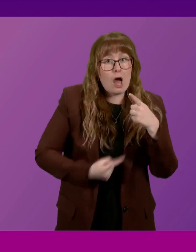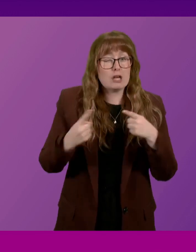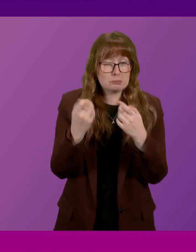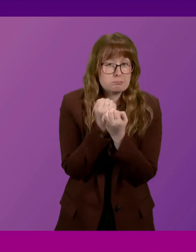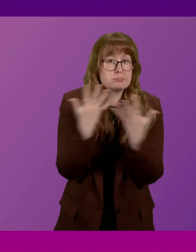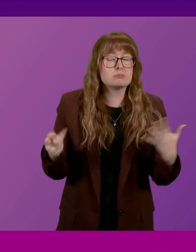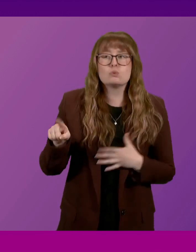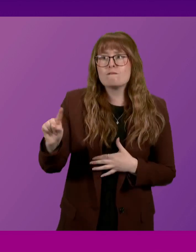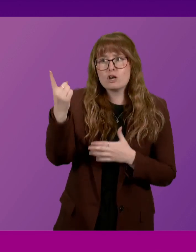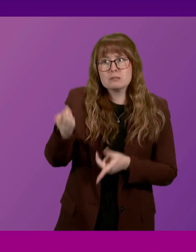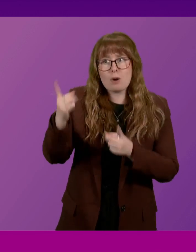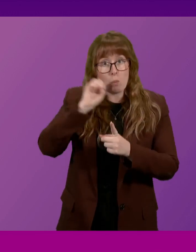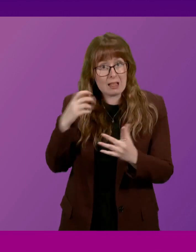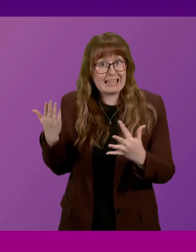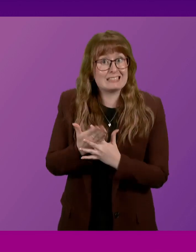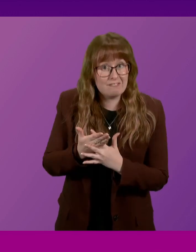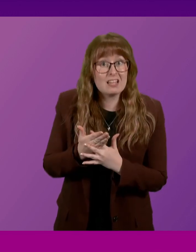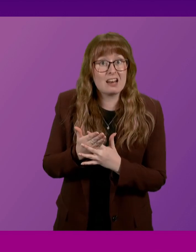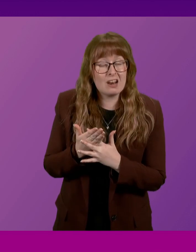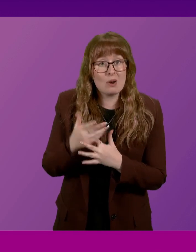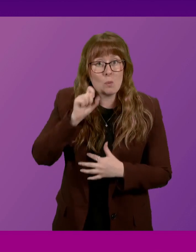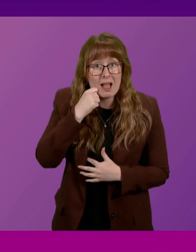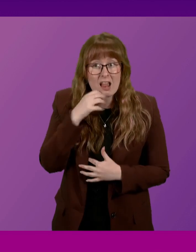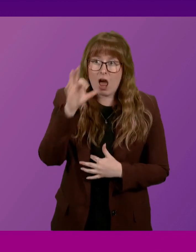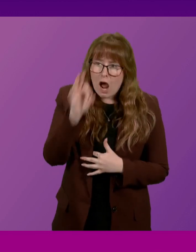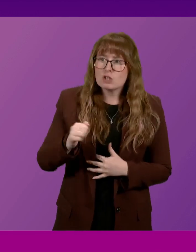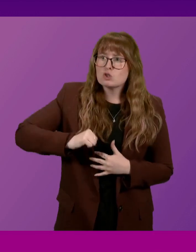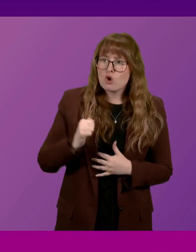Will the First Minister intervene? Will he request that the Scottish Violence Reduction